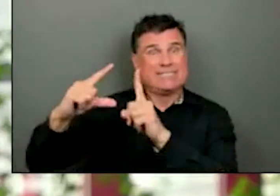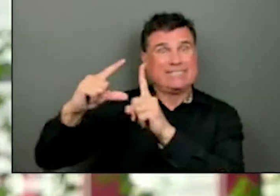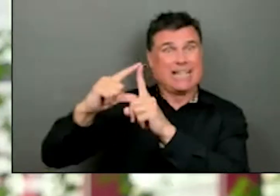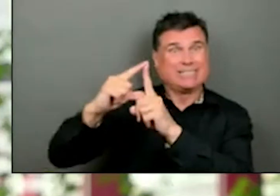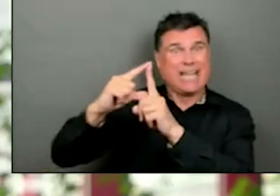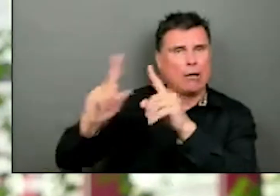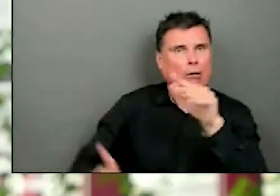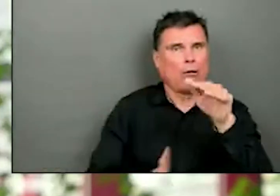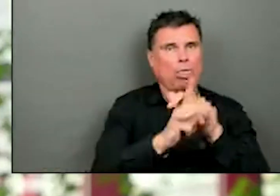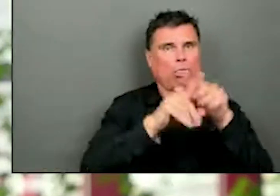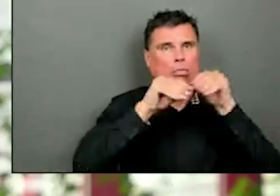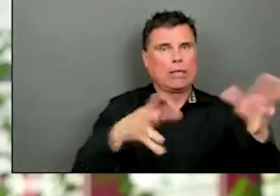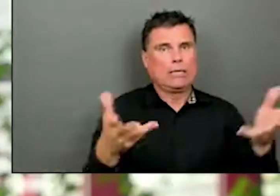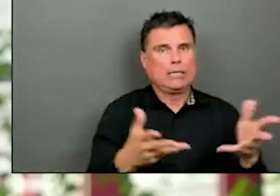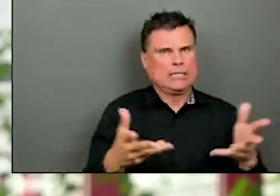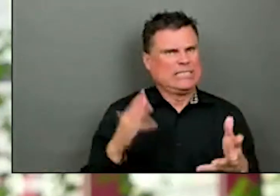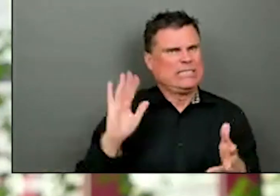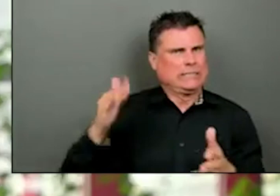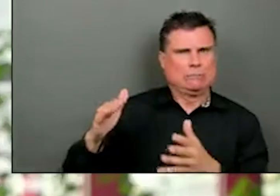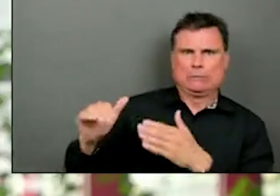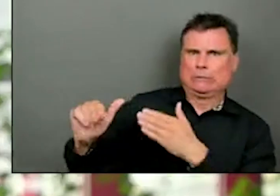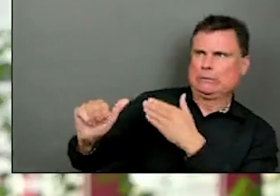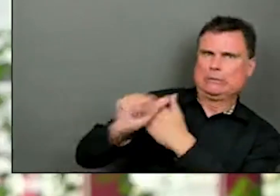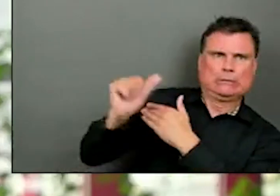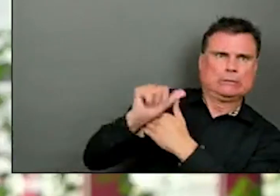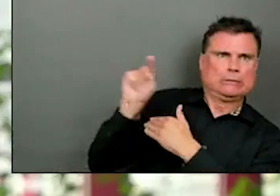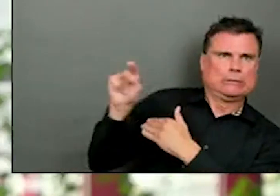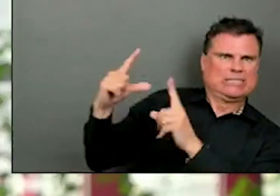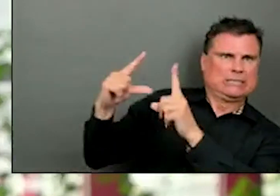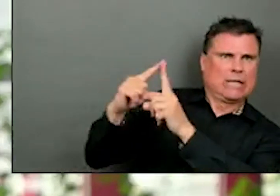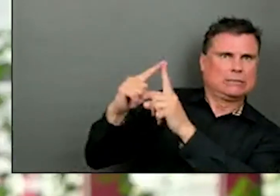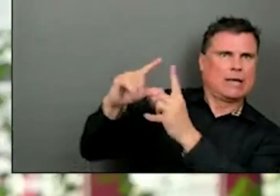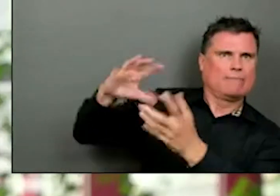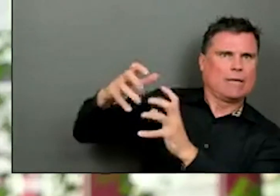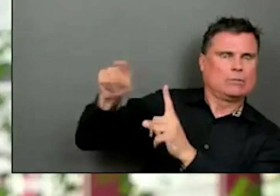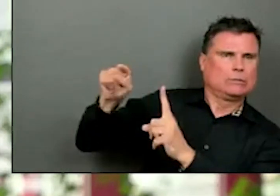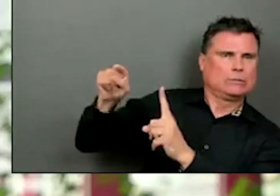biggest threat to our success yeah you know i think there's a couple of things that are our